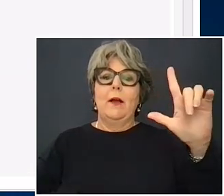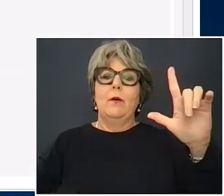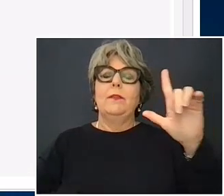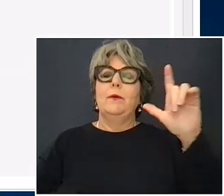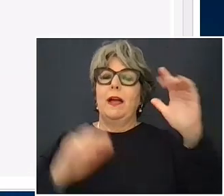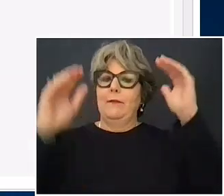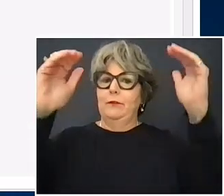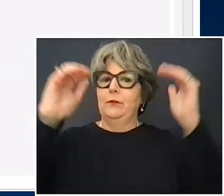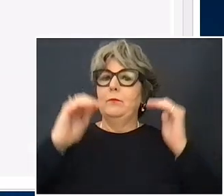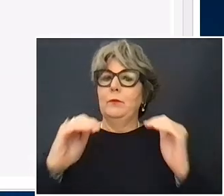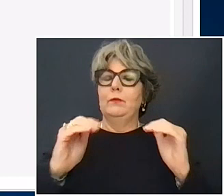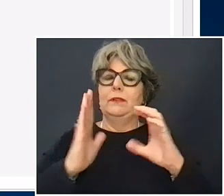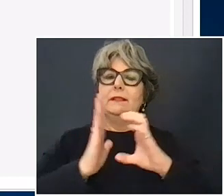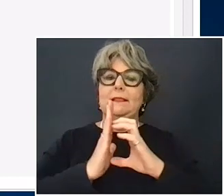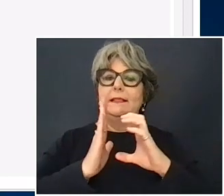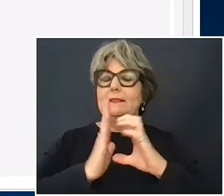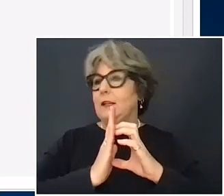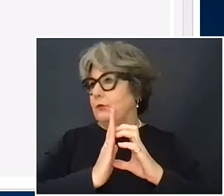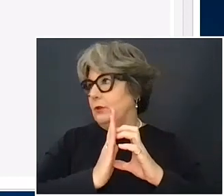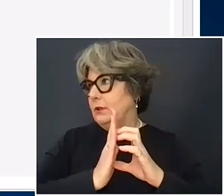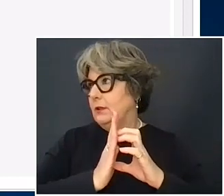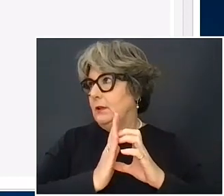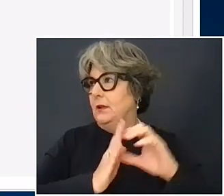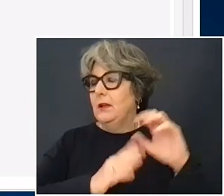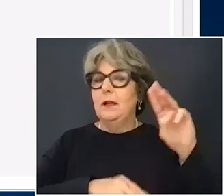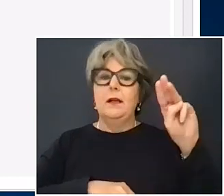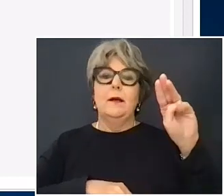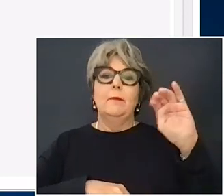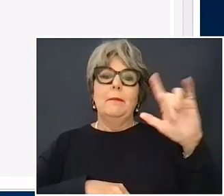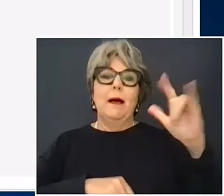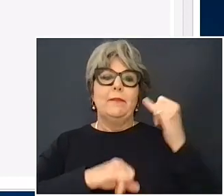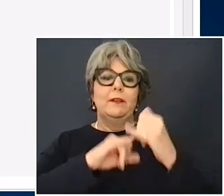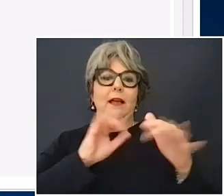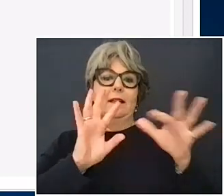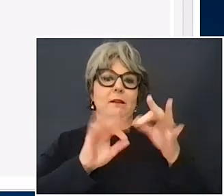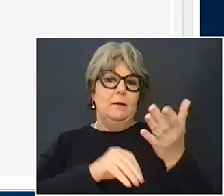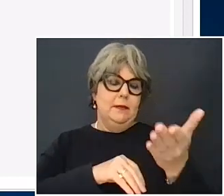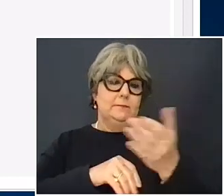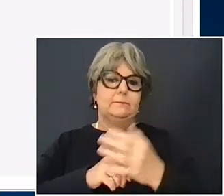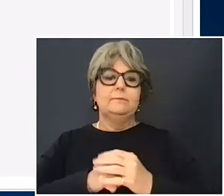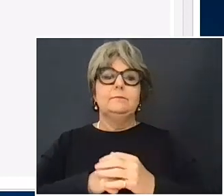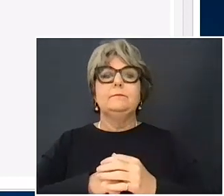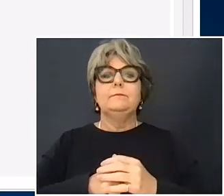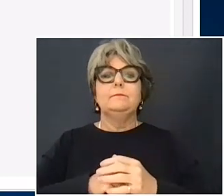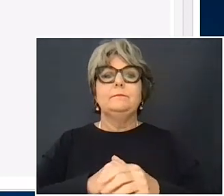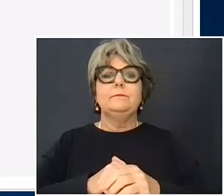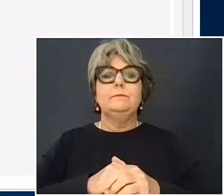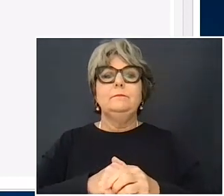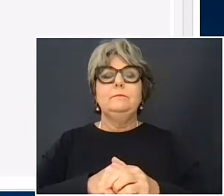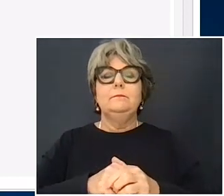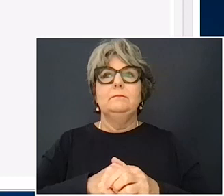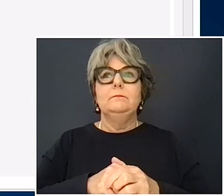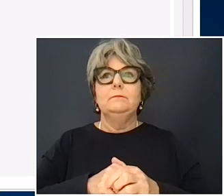of this section. But, Michael, you'll have the last word on this. Thank you. And I think based on Dave's